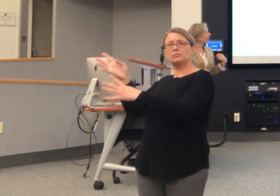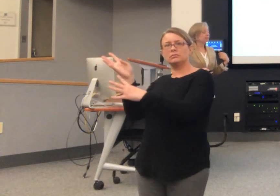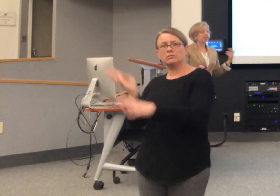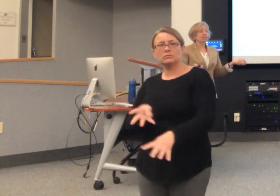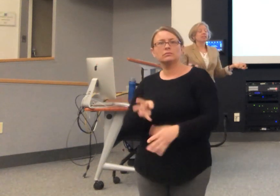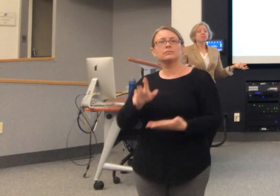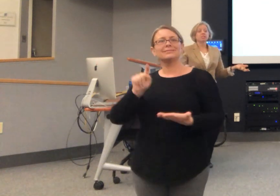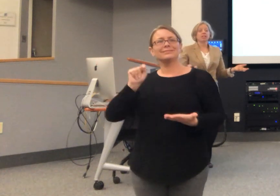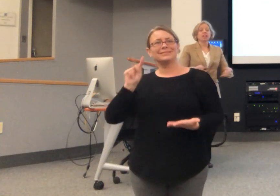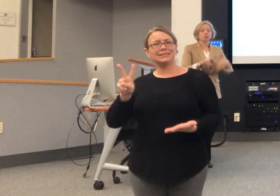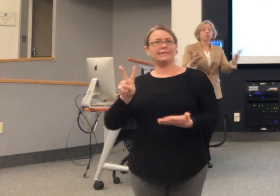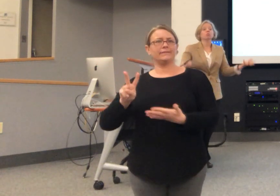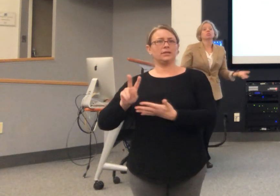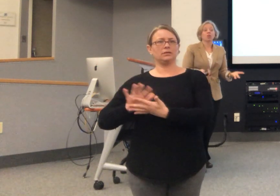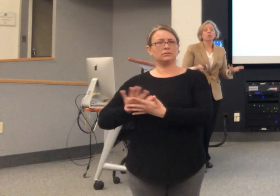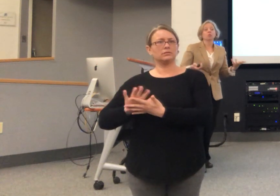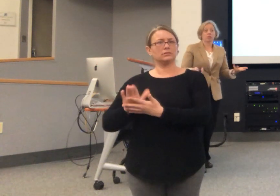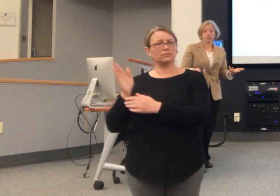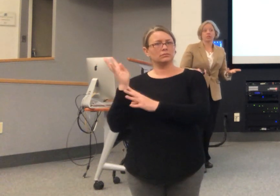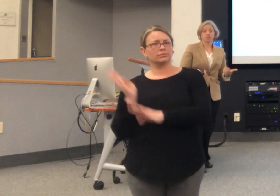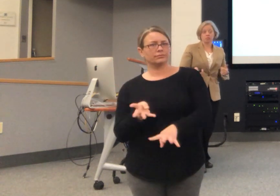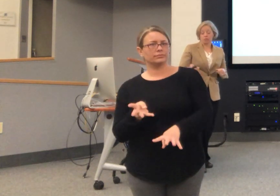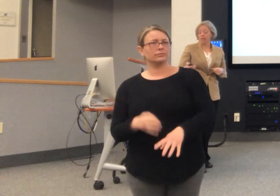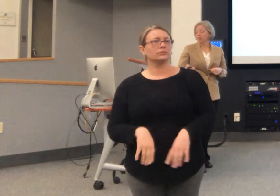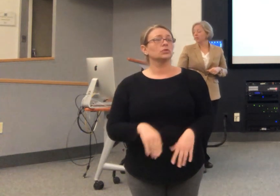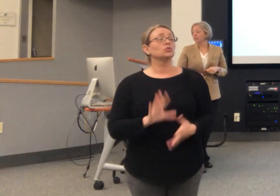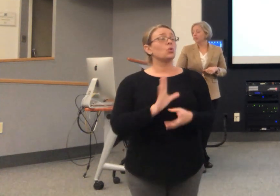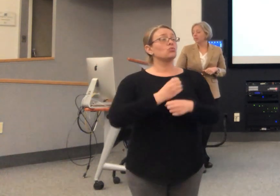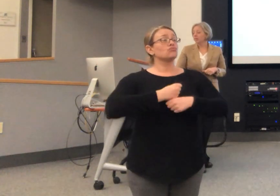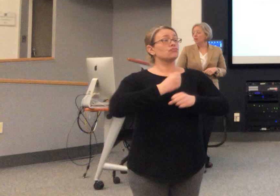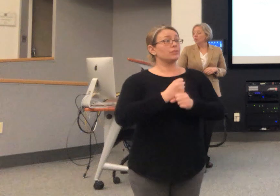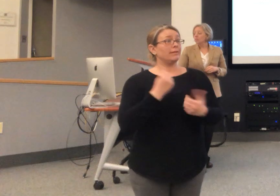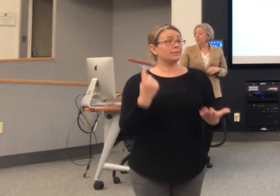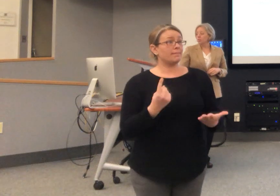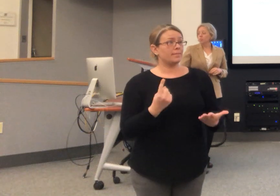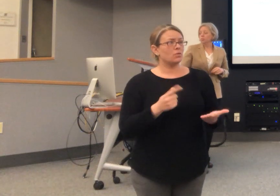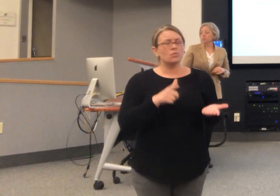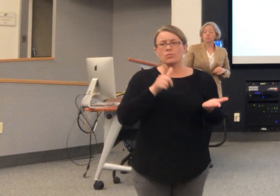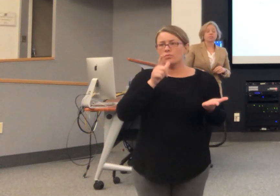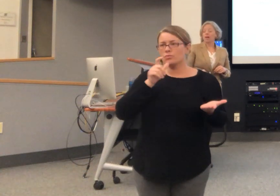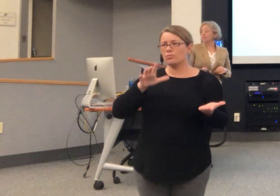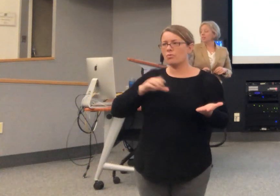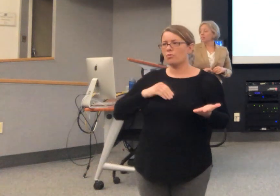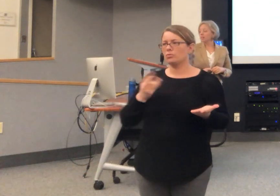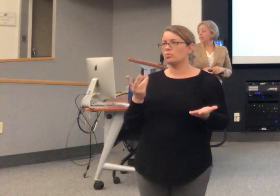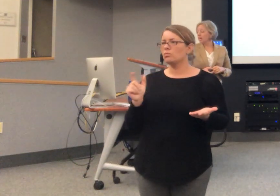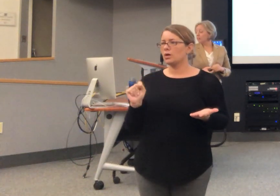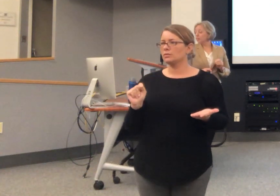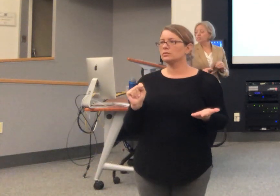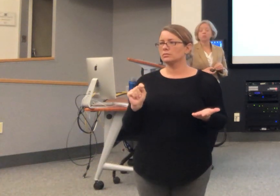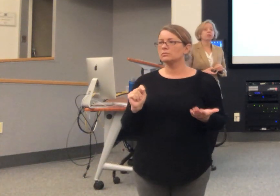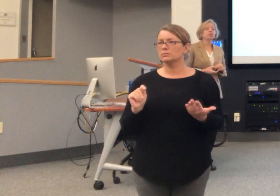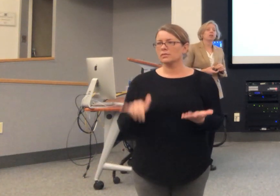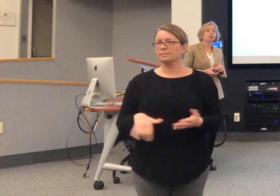And at the end of the day, who's going to own whatever it is you've created? So we'll dive in and the first thing we wanna talk